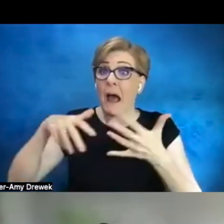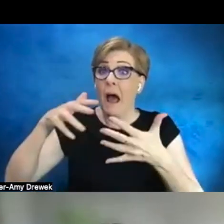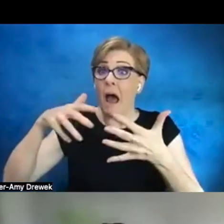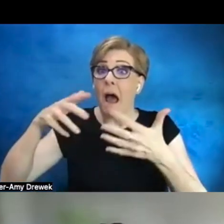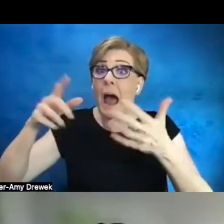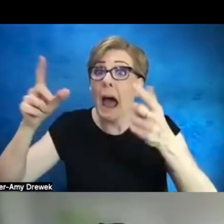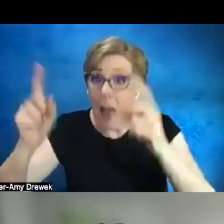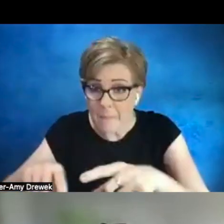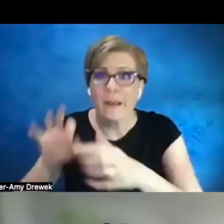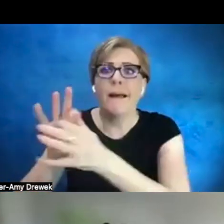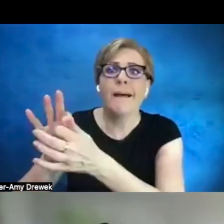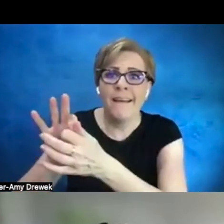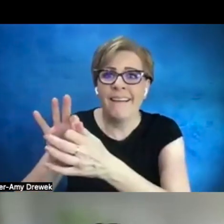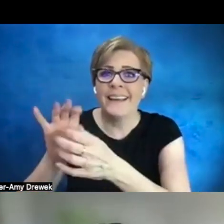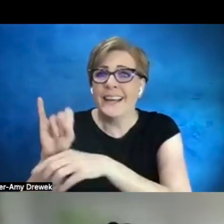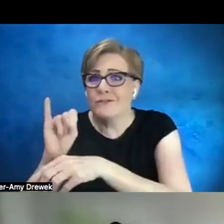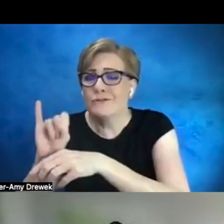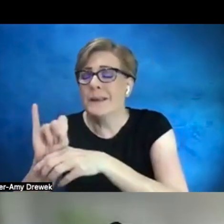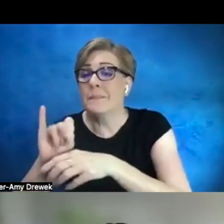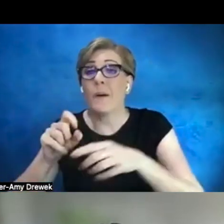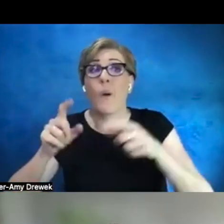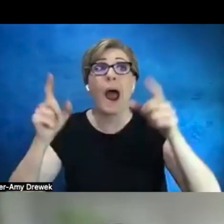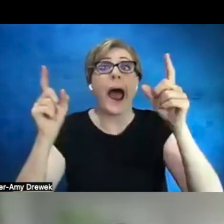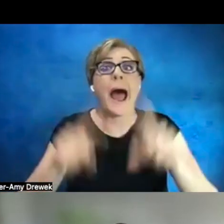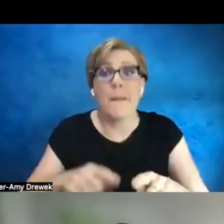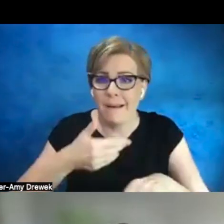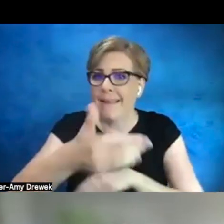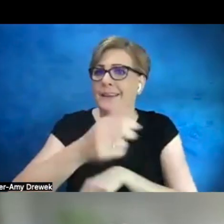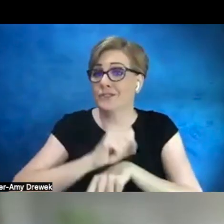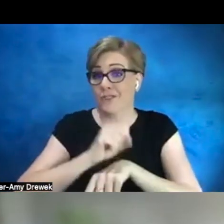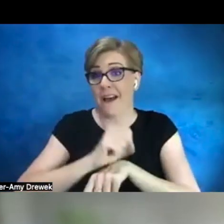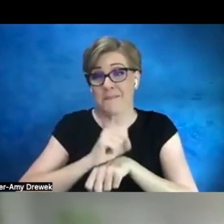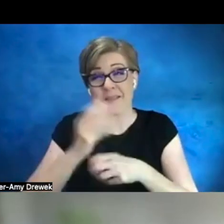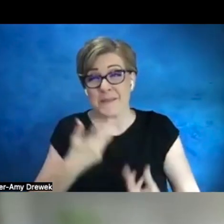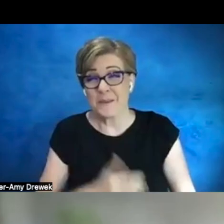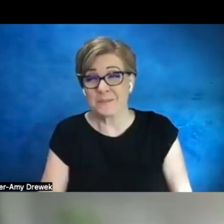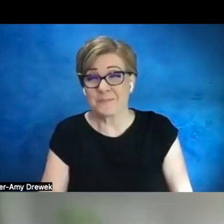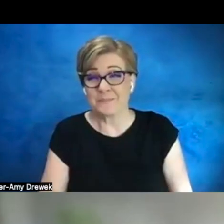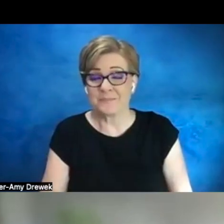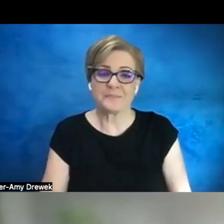I definitely want to know if that happens. And then lastly, DMD can serve as a launchpad